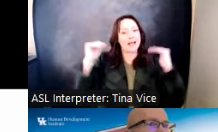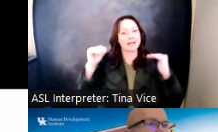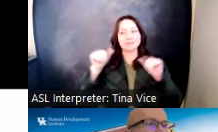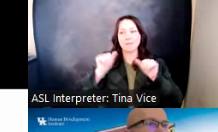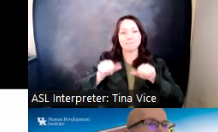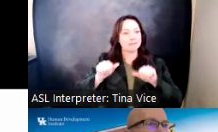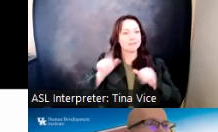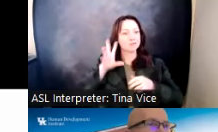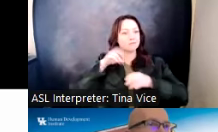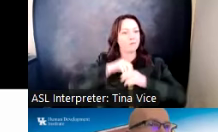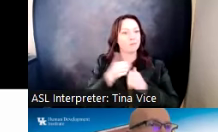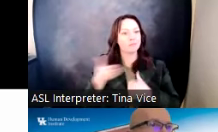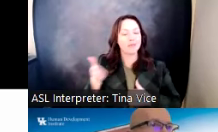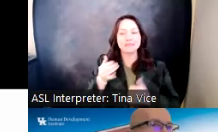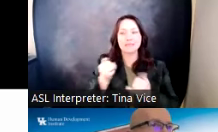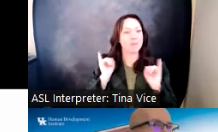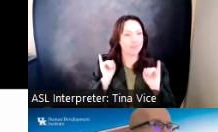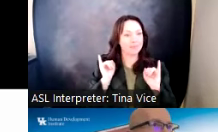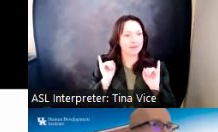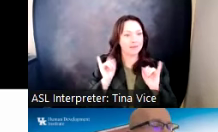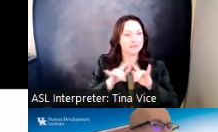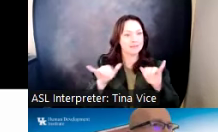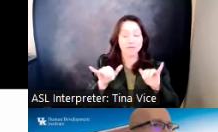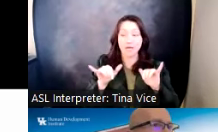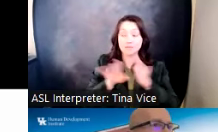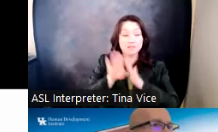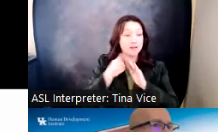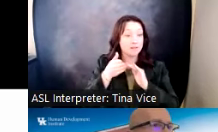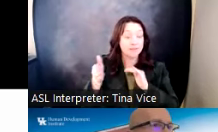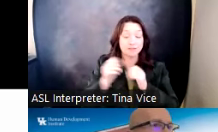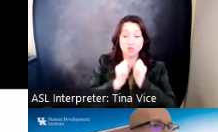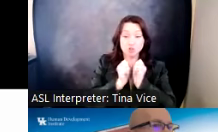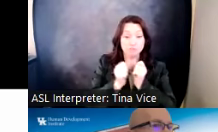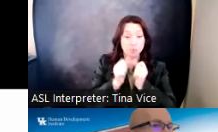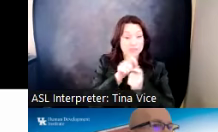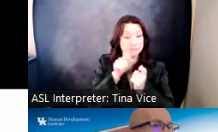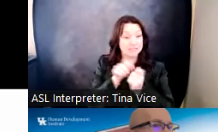things independently as well as also developing those sports specific skills that can help enhance enjoyment and